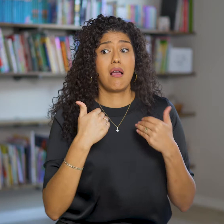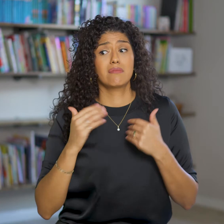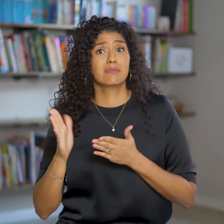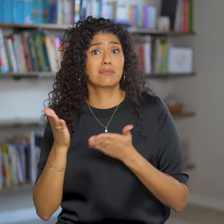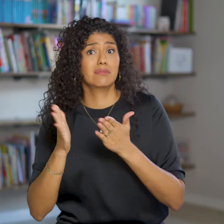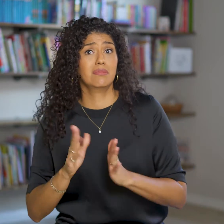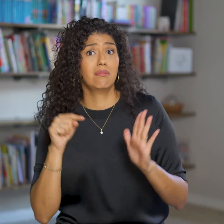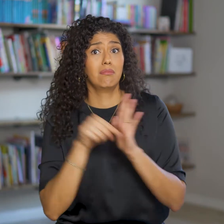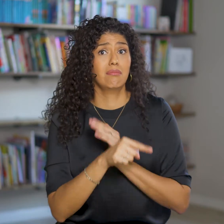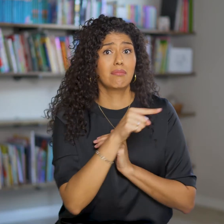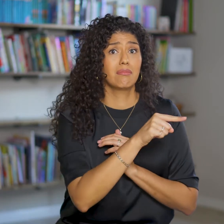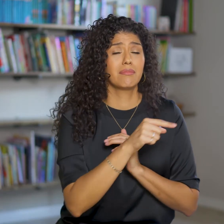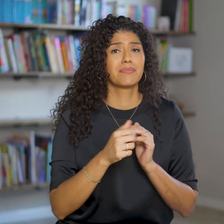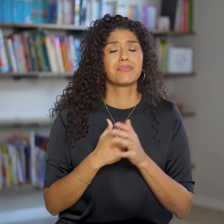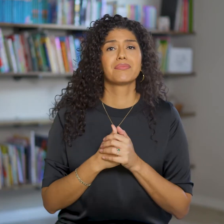and has his servants murder him.